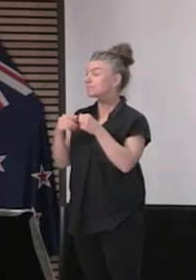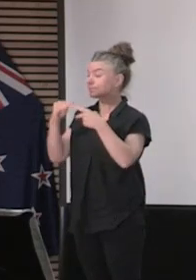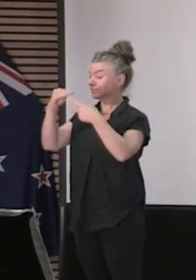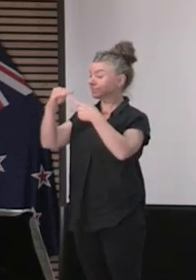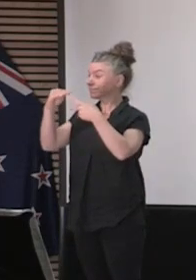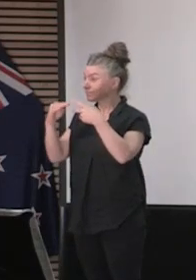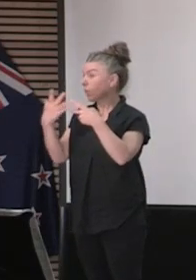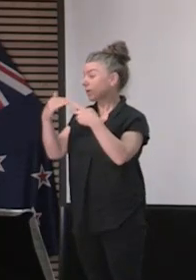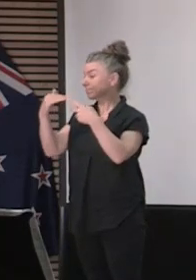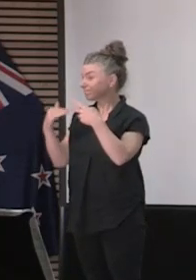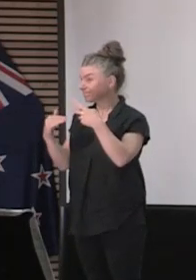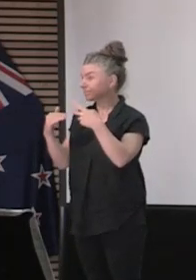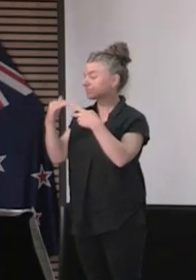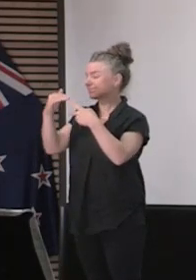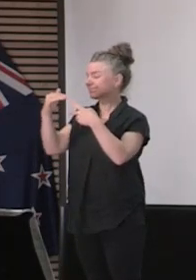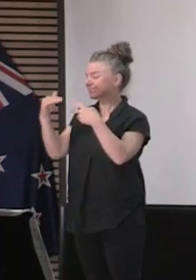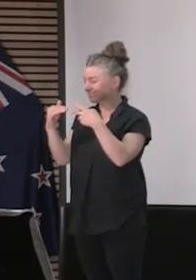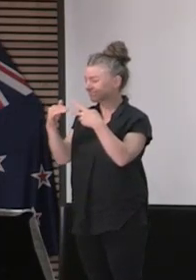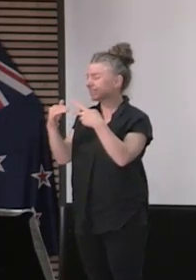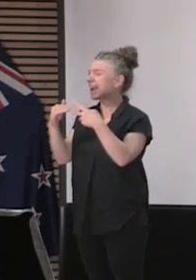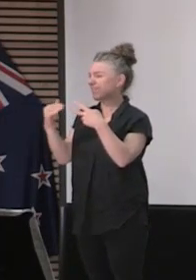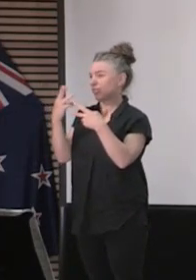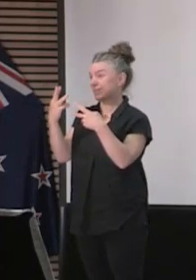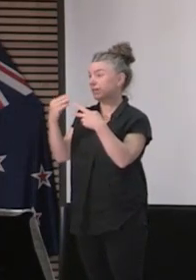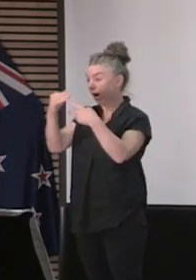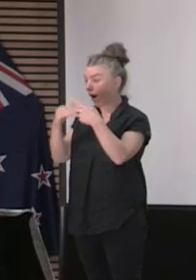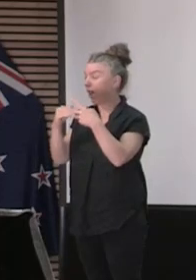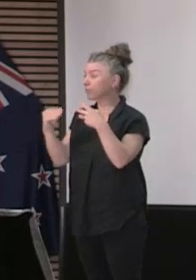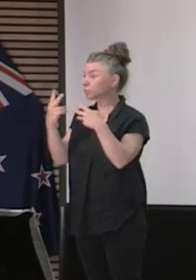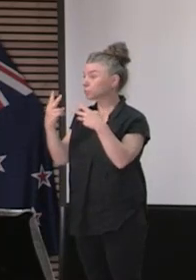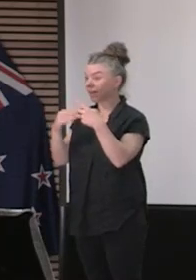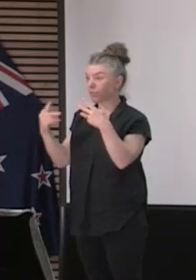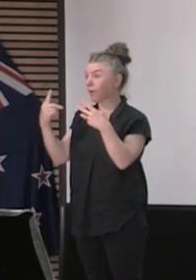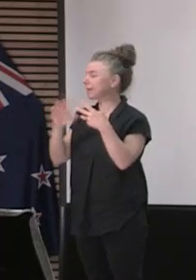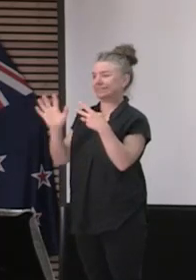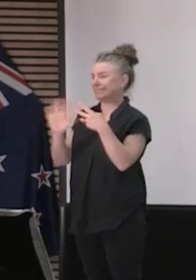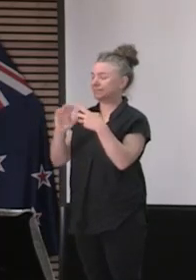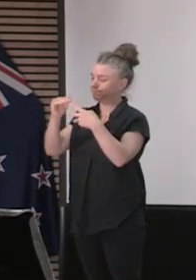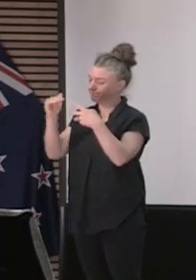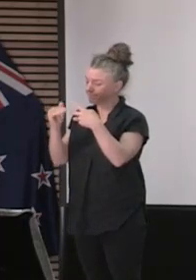itwill only be from there toalert level 3. So life willstill be different. We do wantto ease our restrictions.